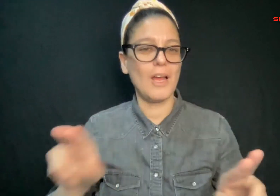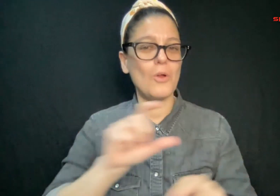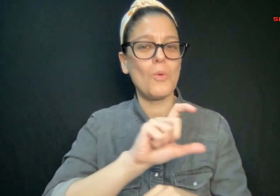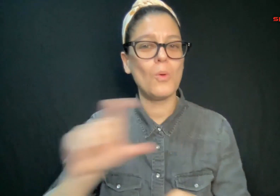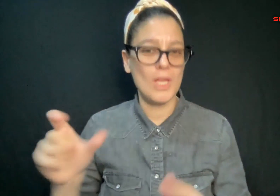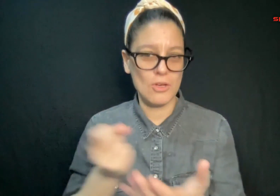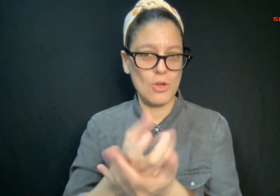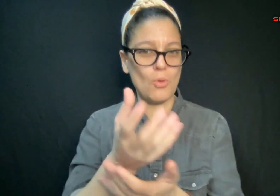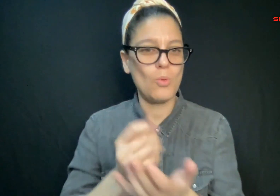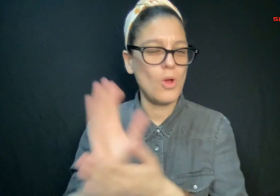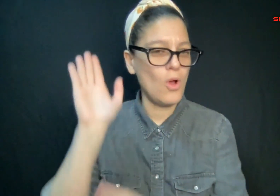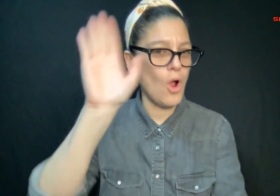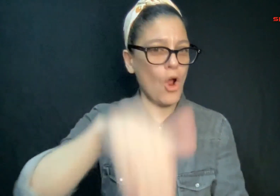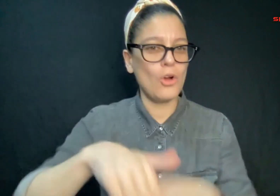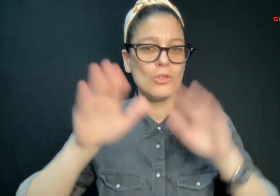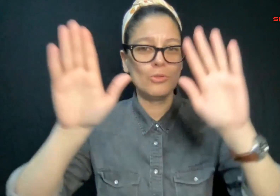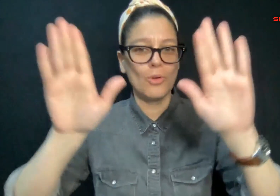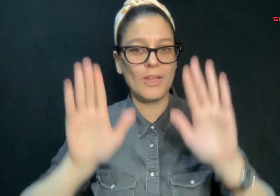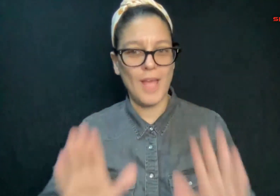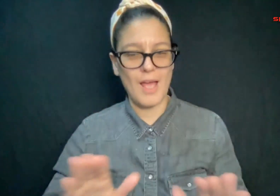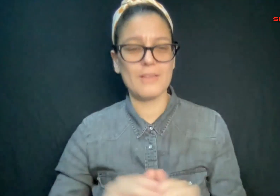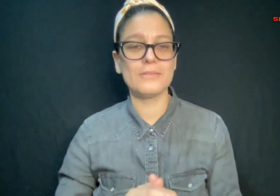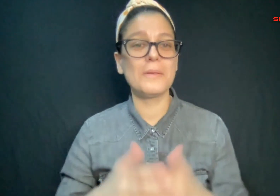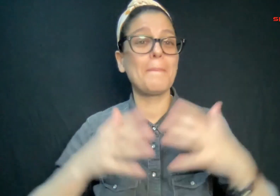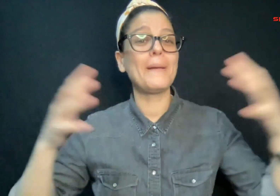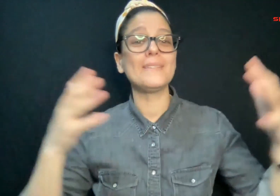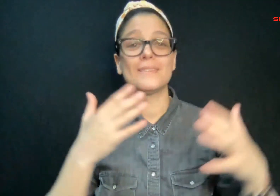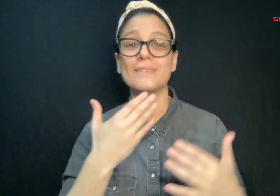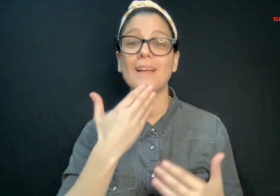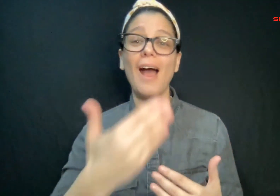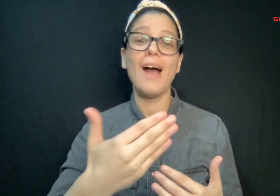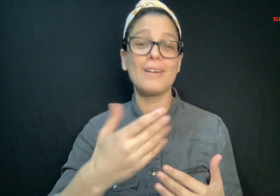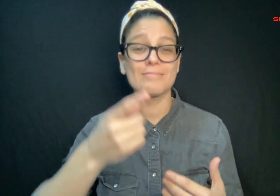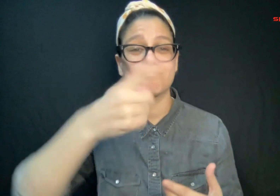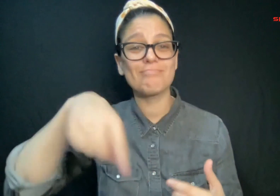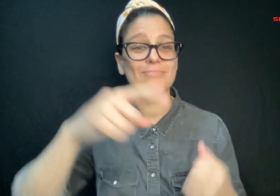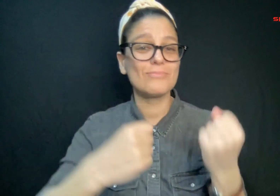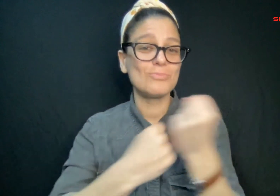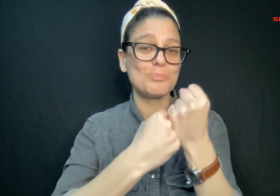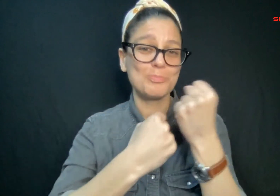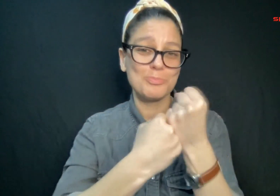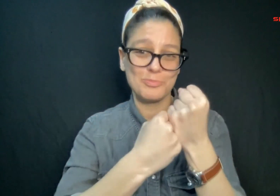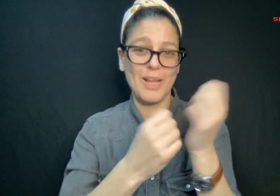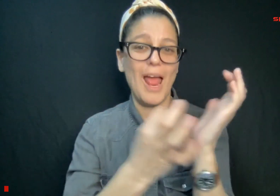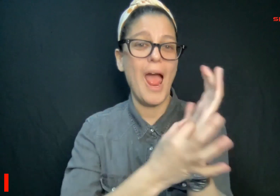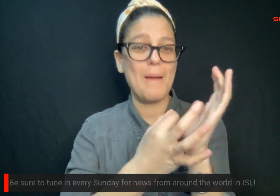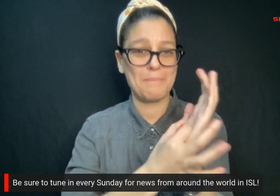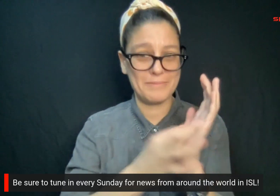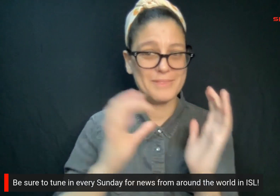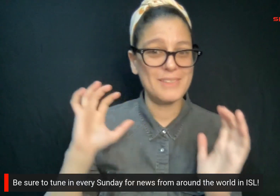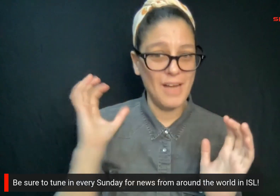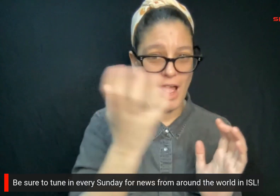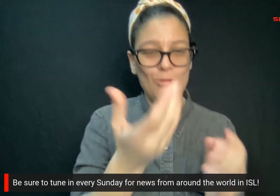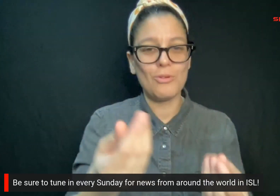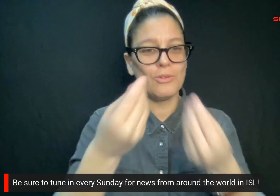will be broadcasting updates international news updates every Sunday a big thank you